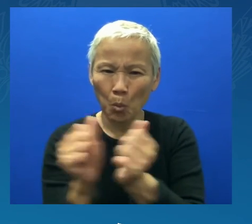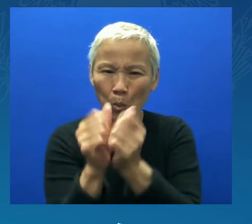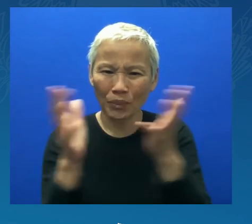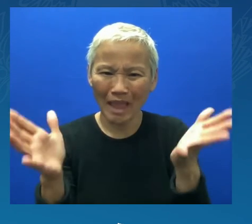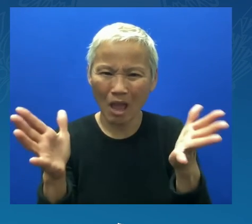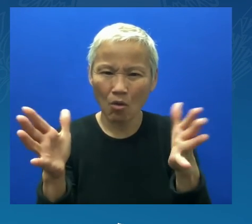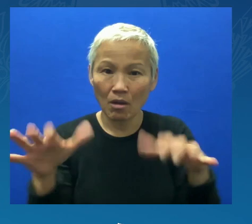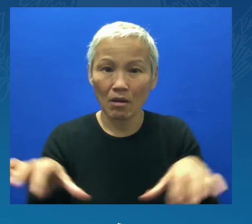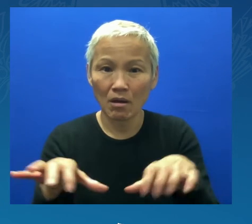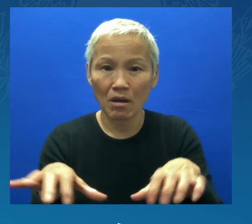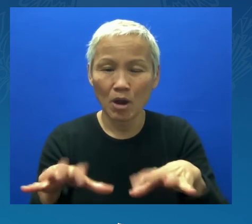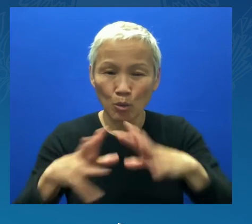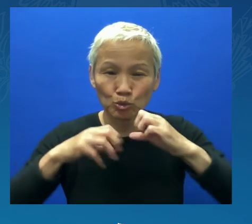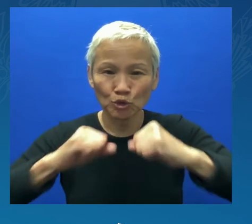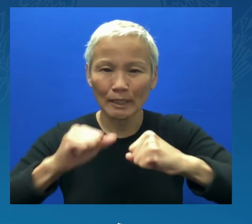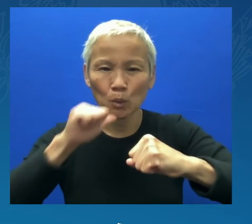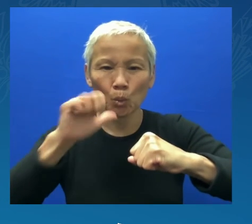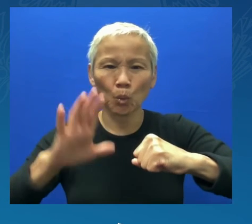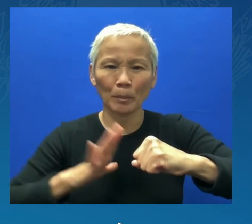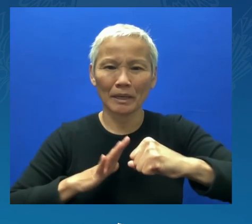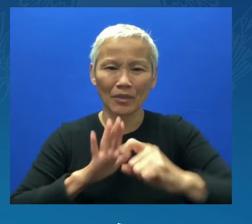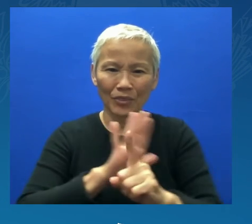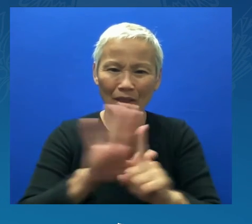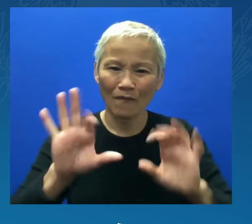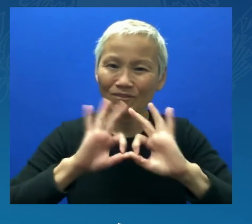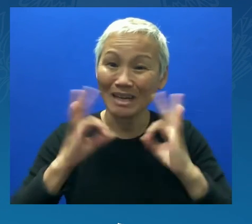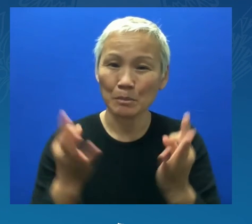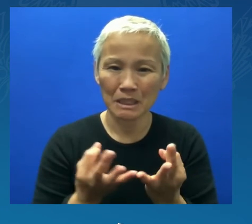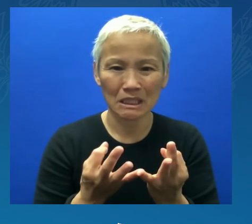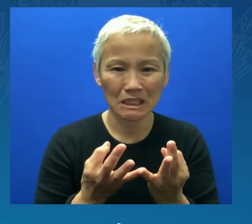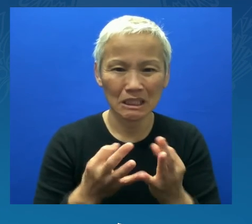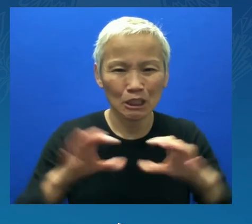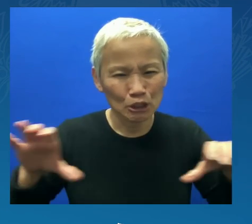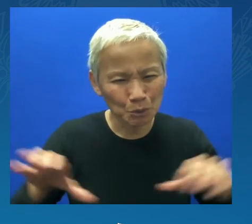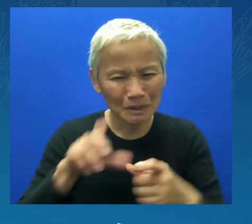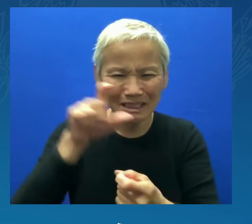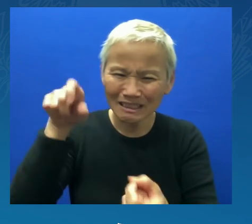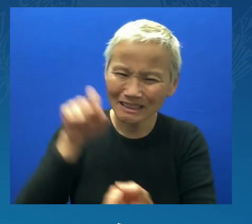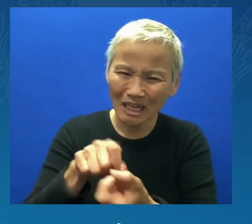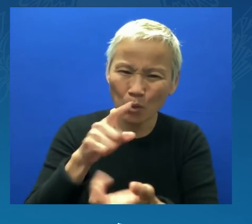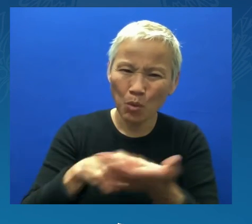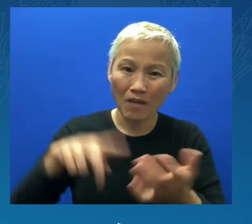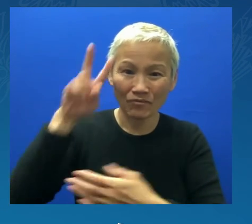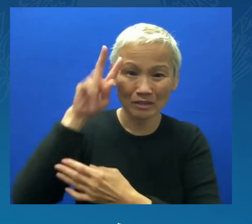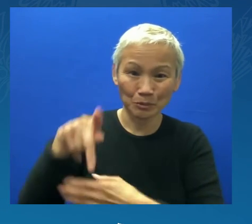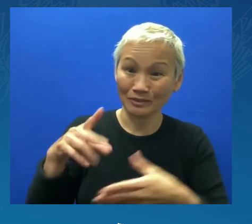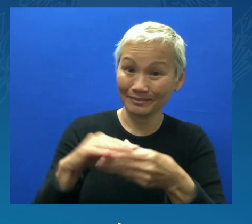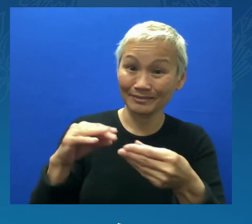and their families, and do exactly as she said -- build coalitions everywhere and make them matter.